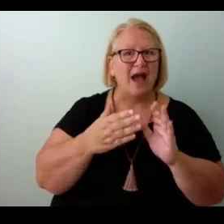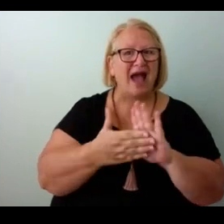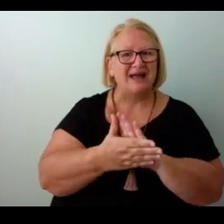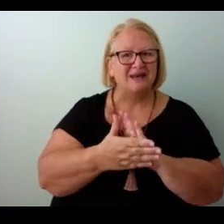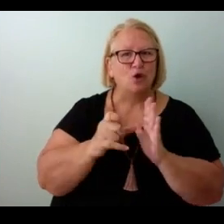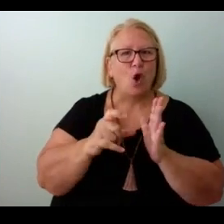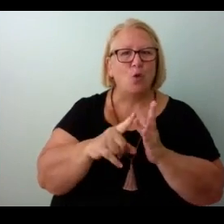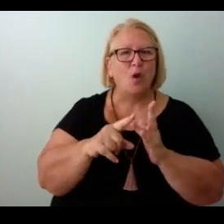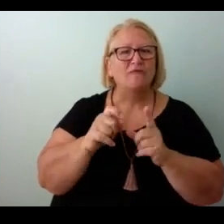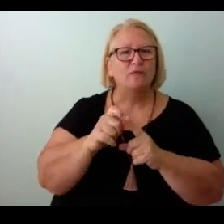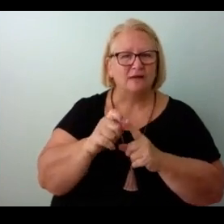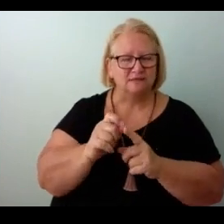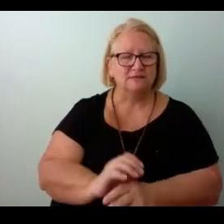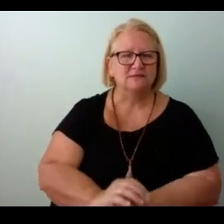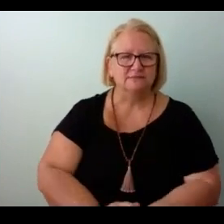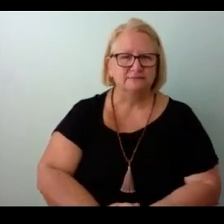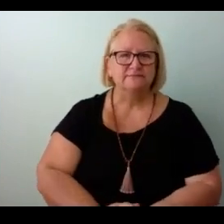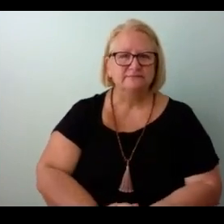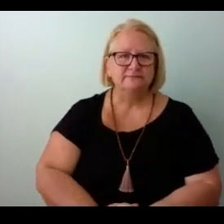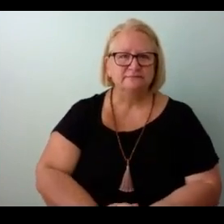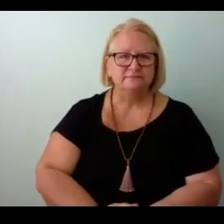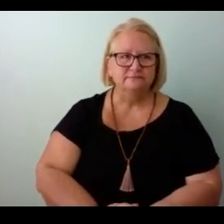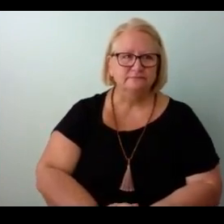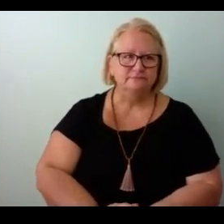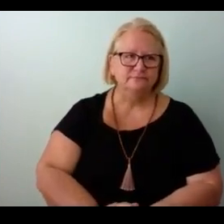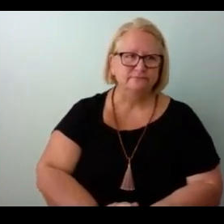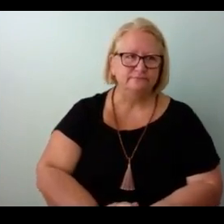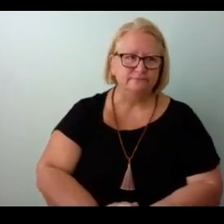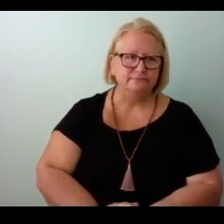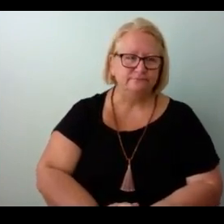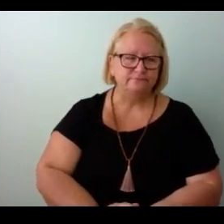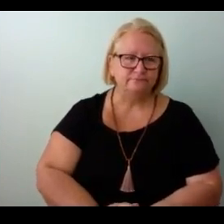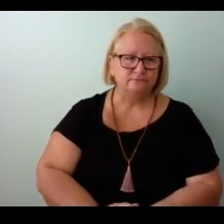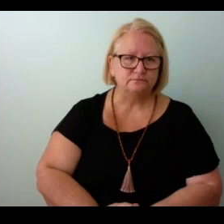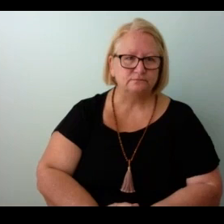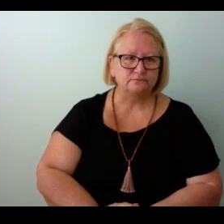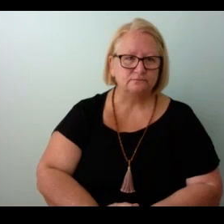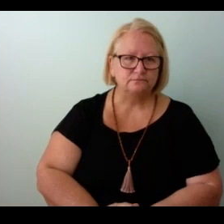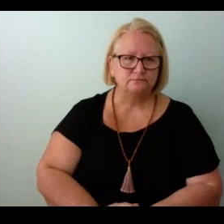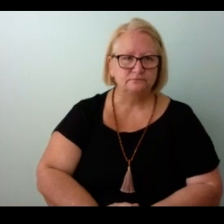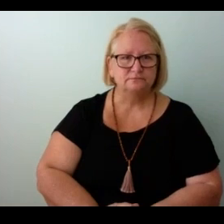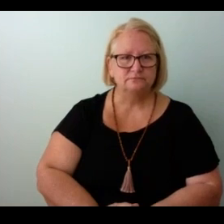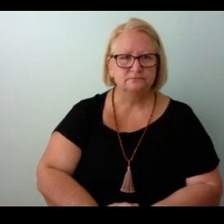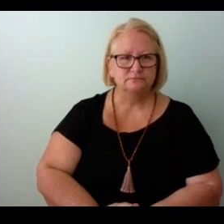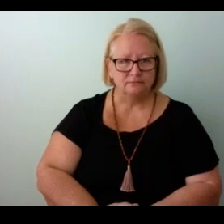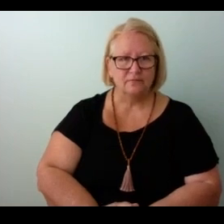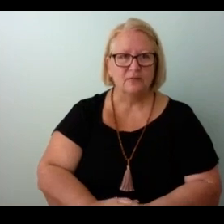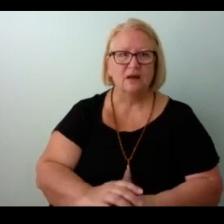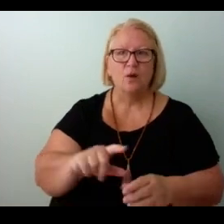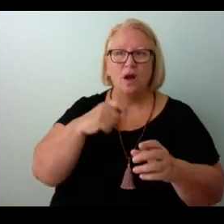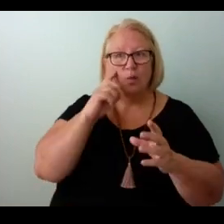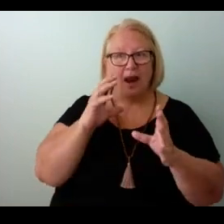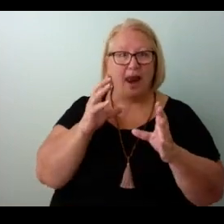Still an option. We've had another question come through, we're actually going to have to wrap up our webinar in a couple of minutes.